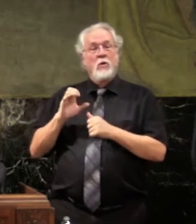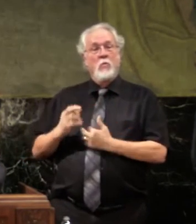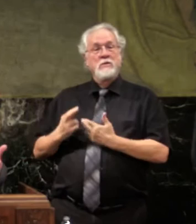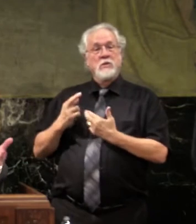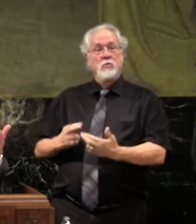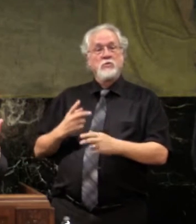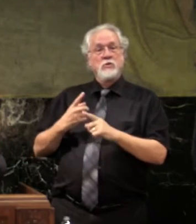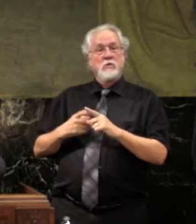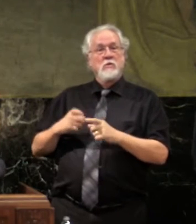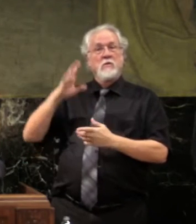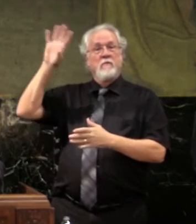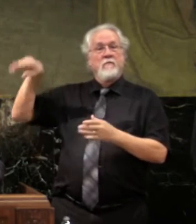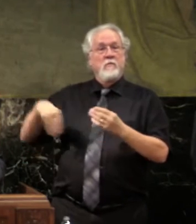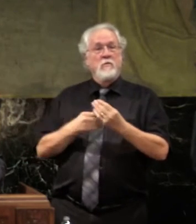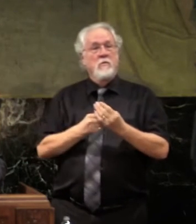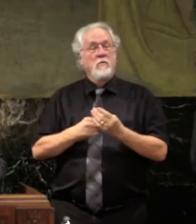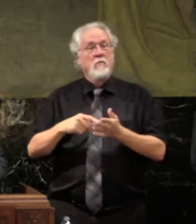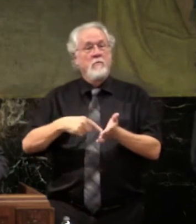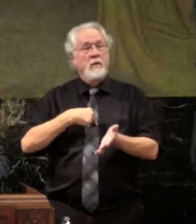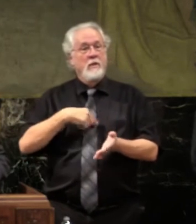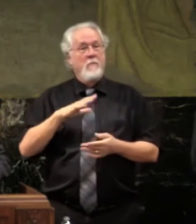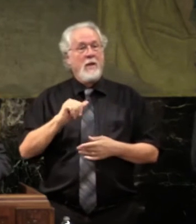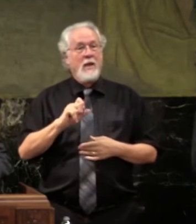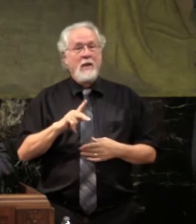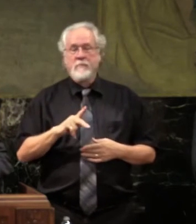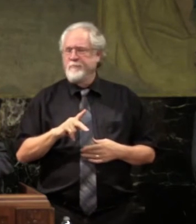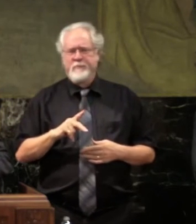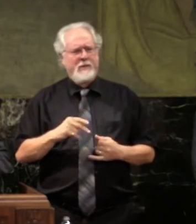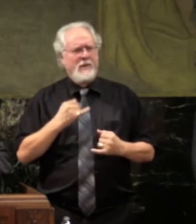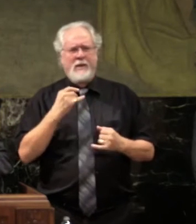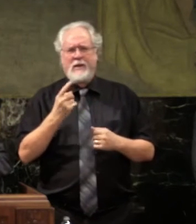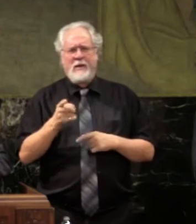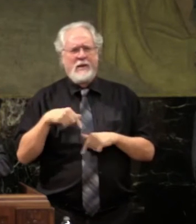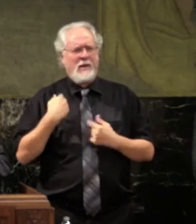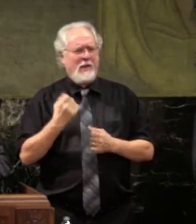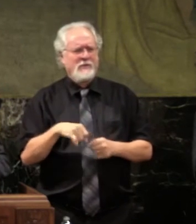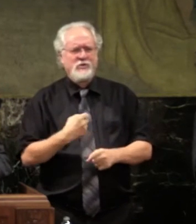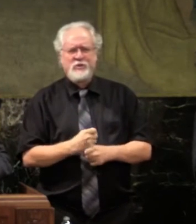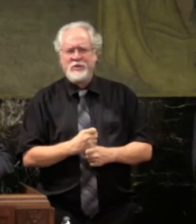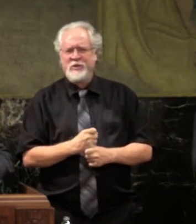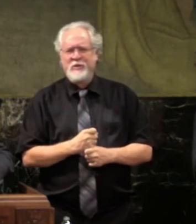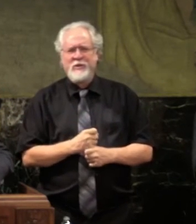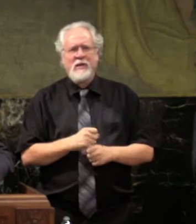as reimbursement in the last year as you well know our state dealt with the